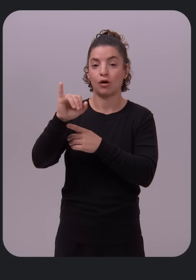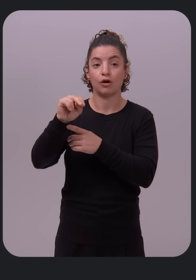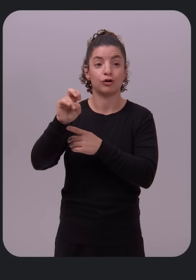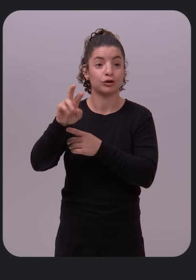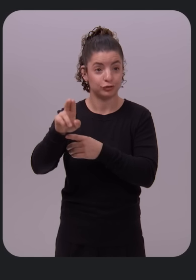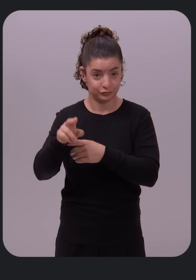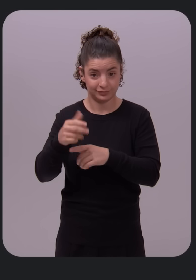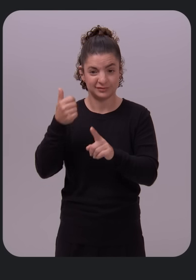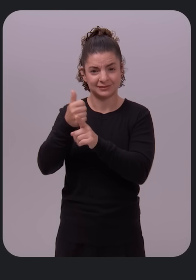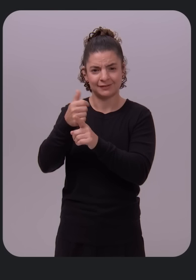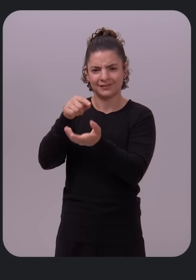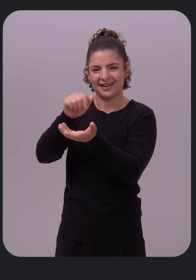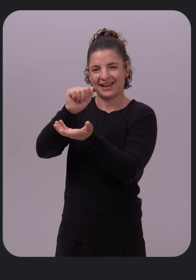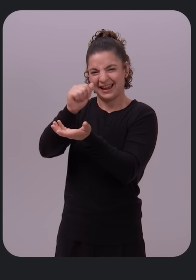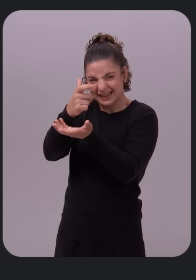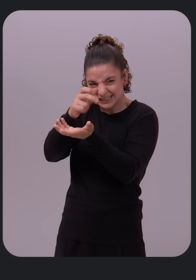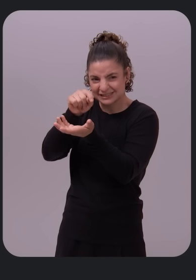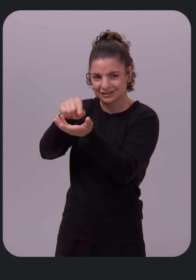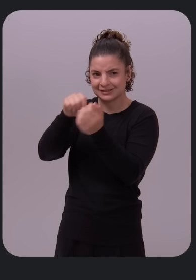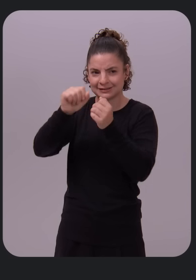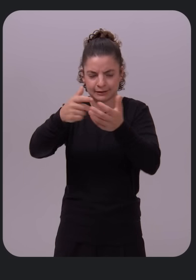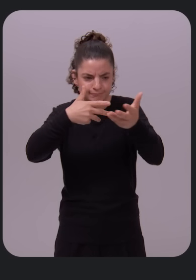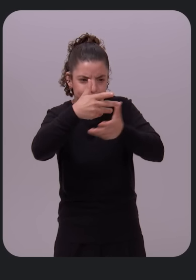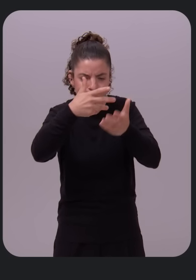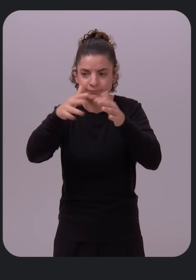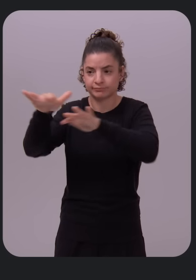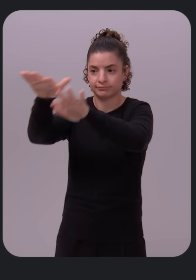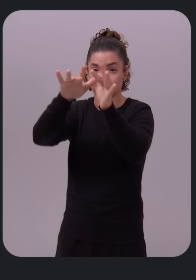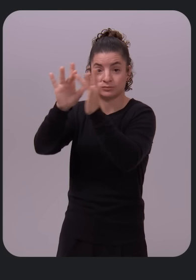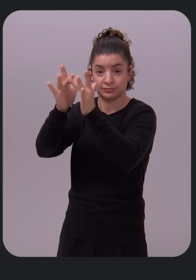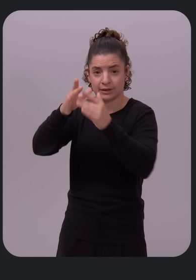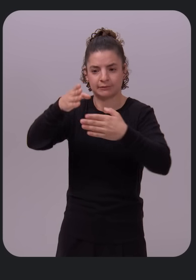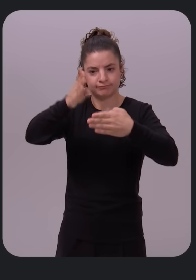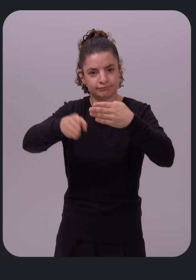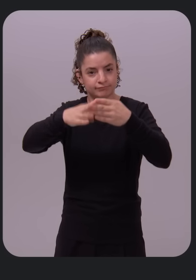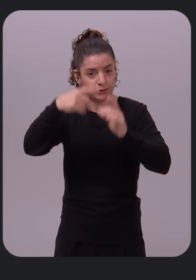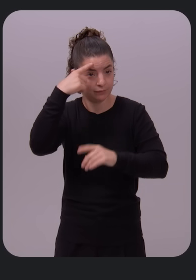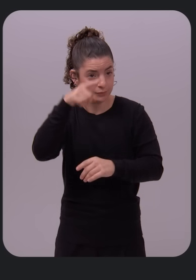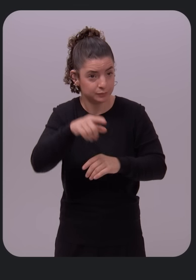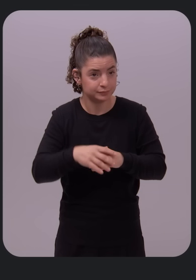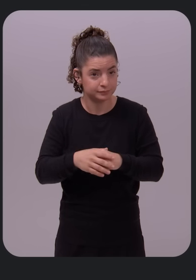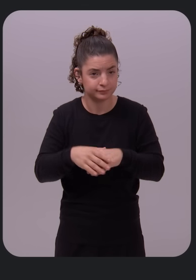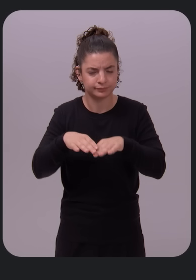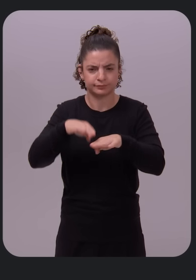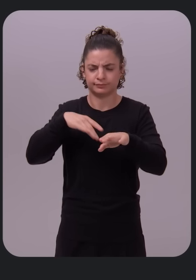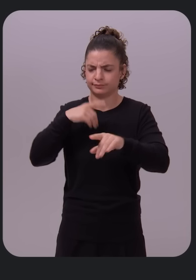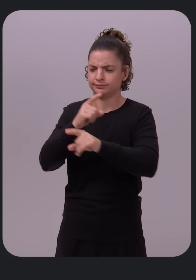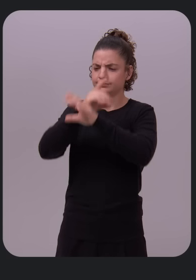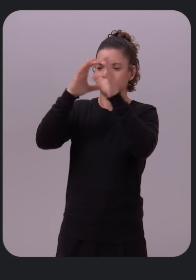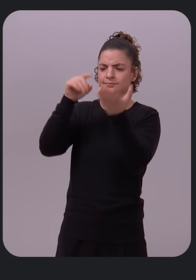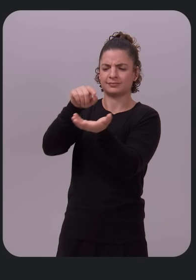It's an agent that can interact with the web and get stuff done. Stepping back, we think of agents